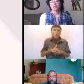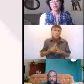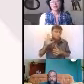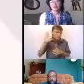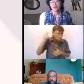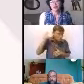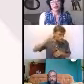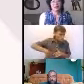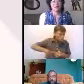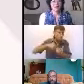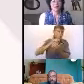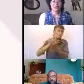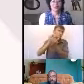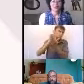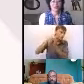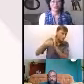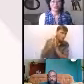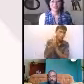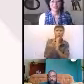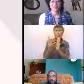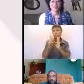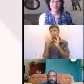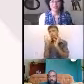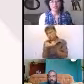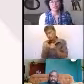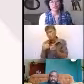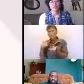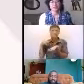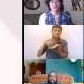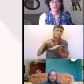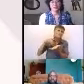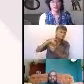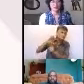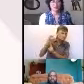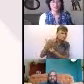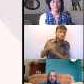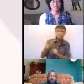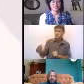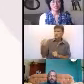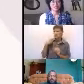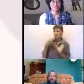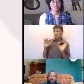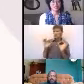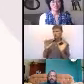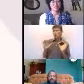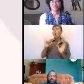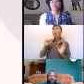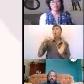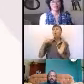seminar on cultural competency and get a certificate and put that on your LinkedIn and be hired